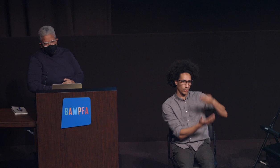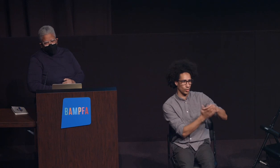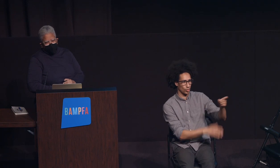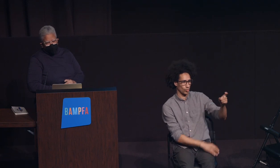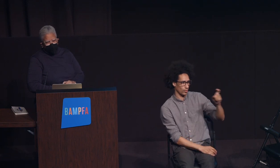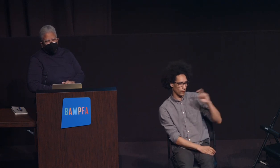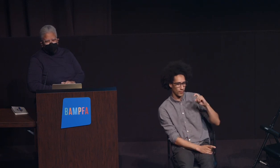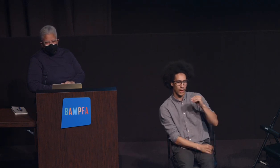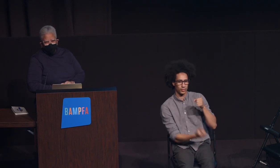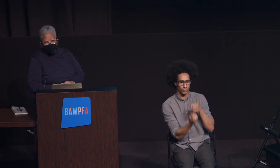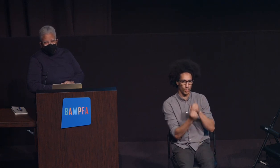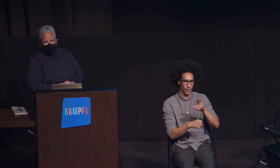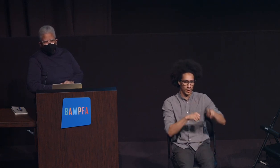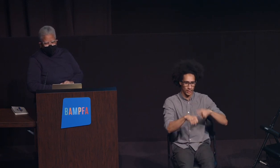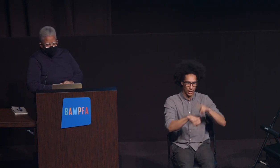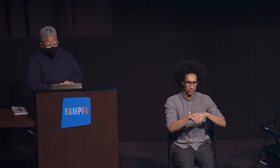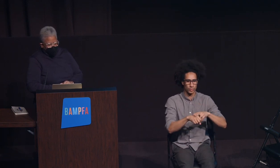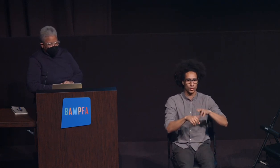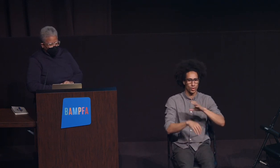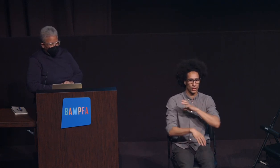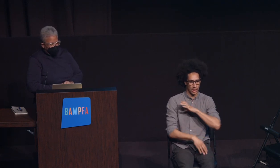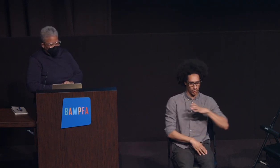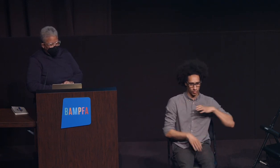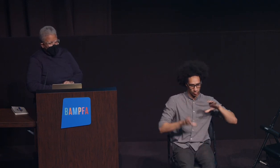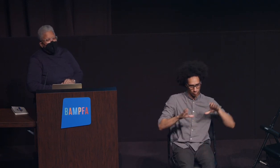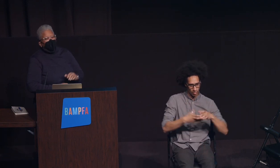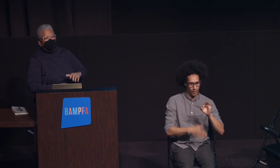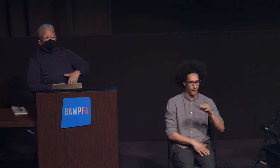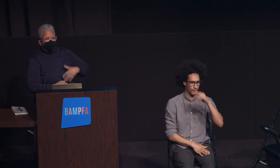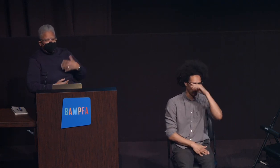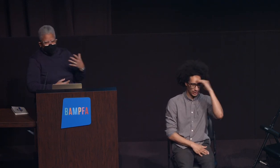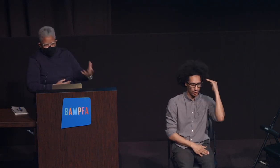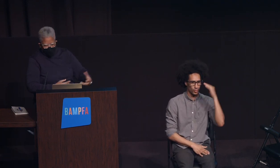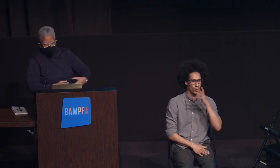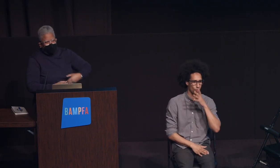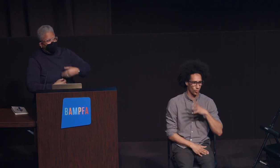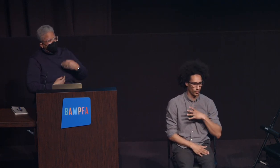the National Council of Negro Women and will be getting out